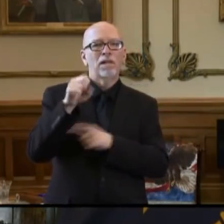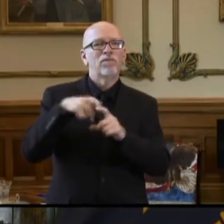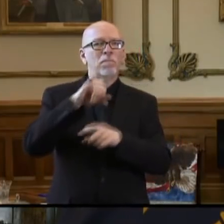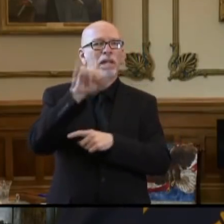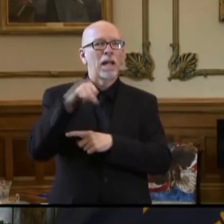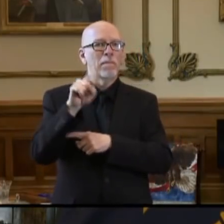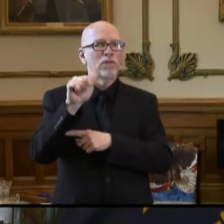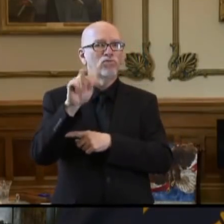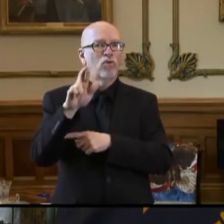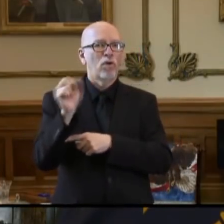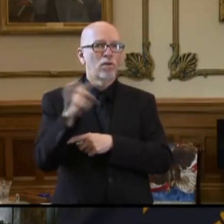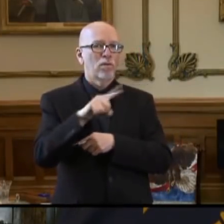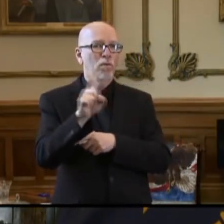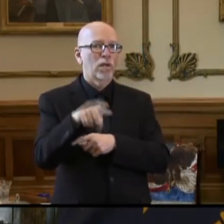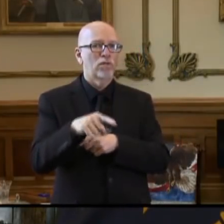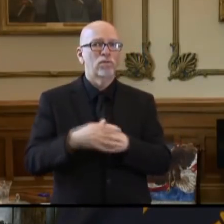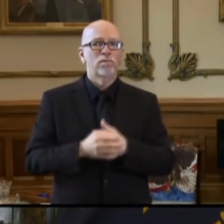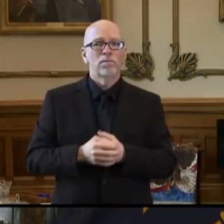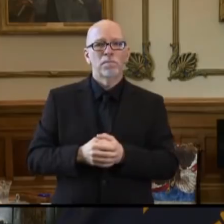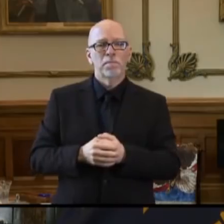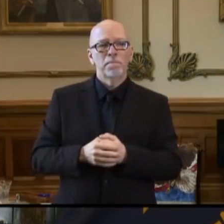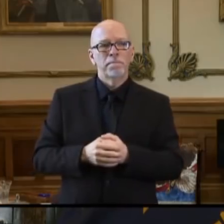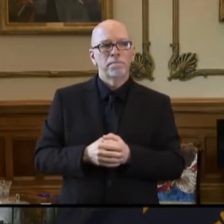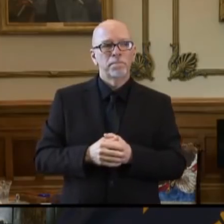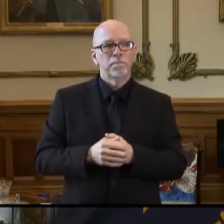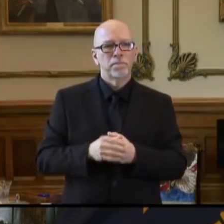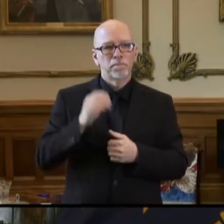QUADRANT OF OUR STATE. EMILY HOPKINS OF THE INDIANAPOLIS